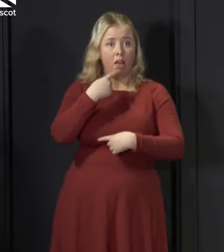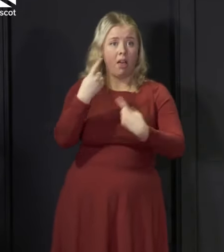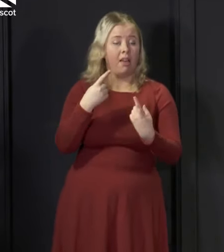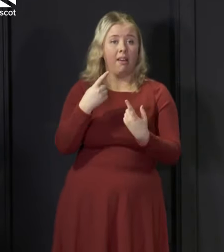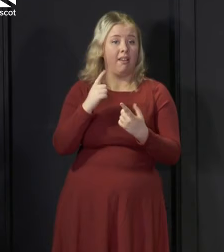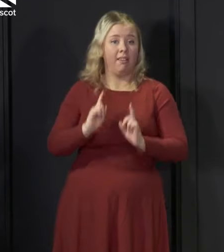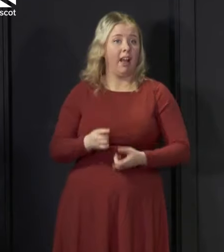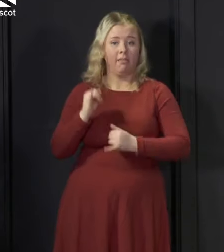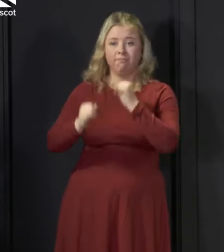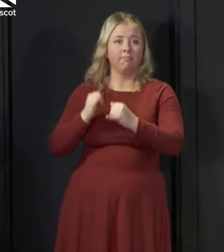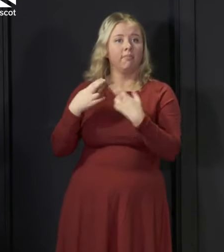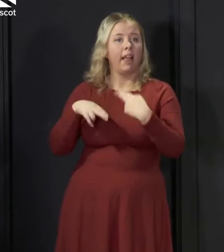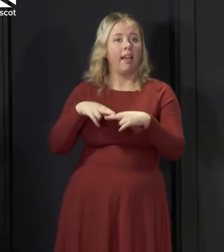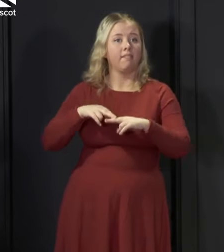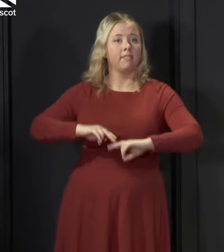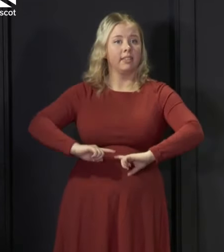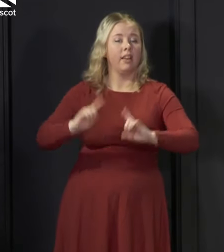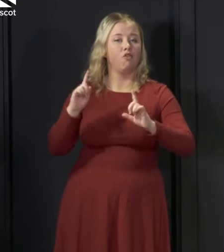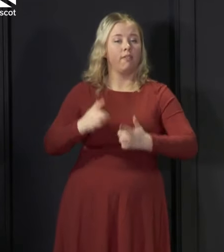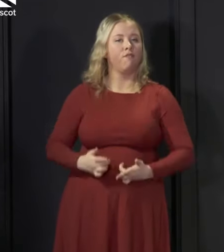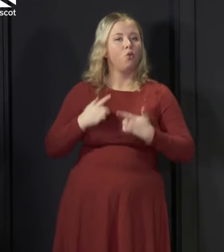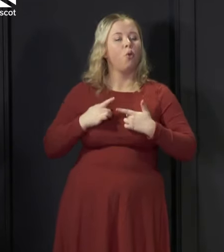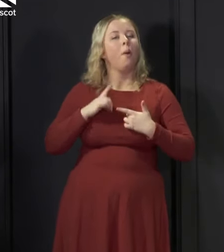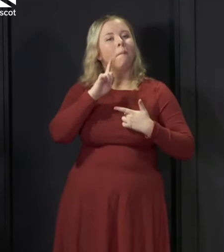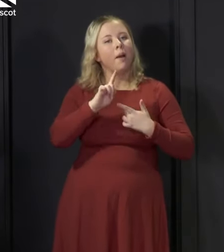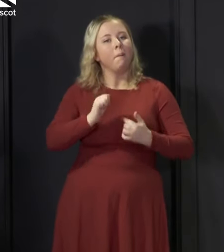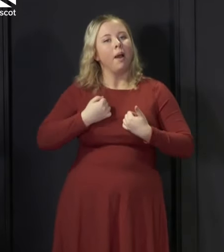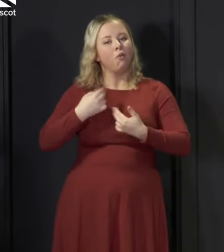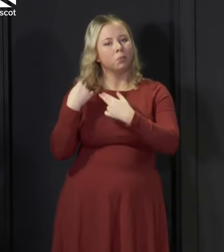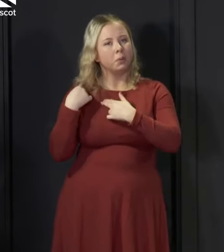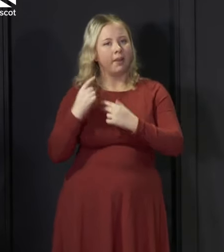of them if they take a different view. But my responsibility as First Minister within